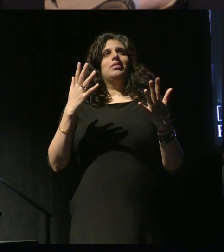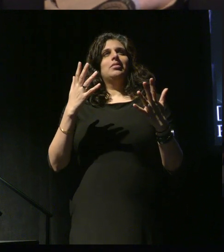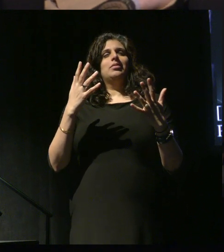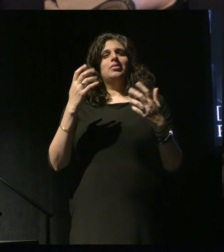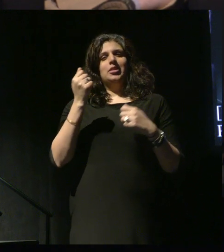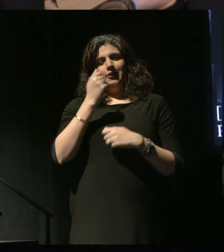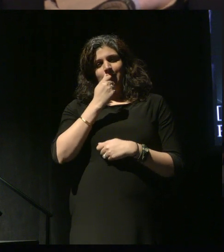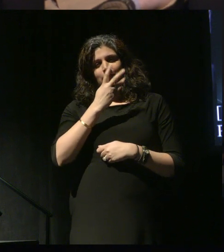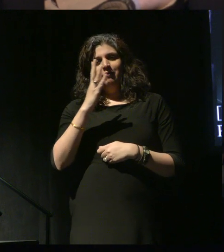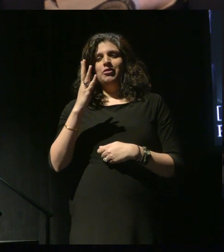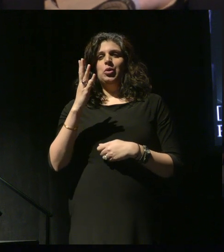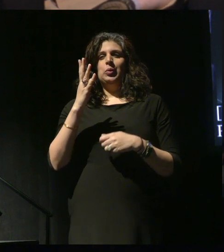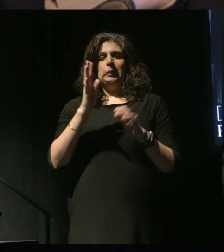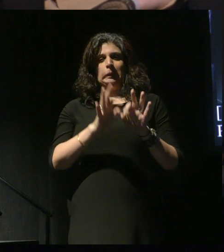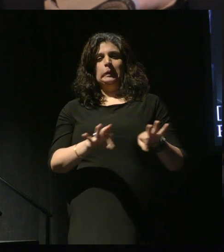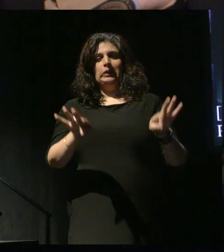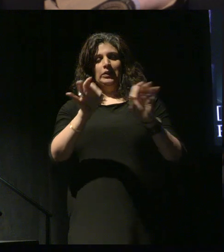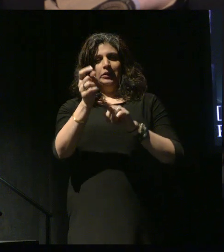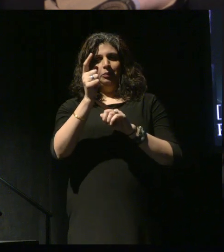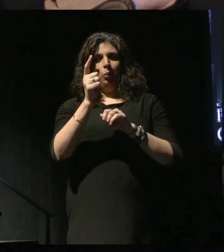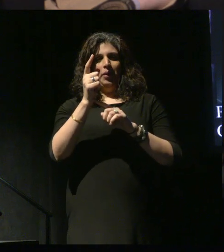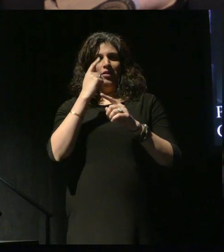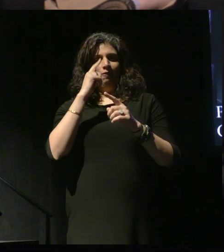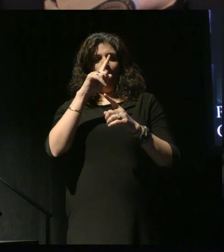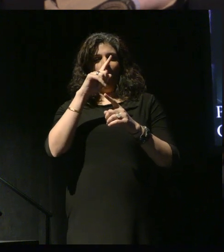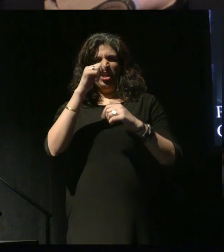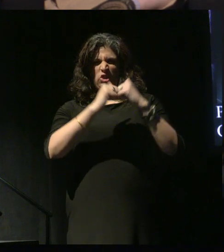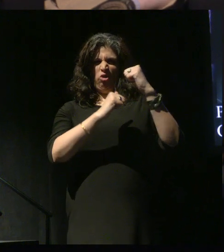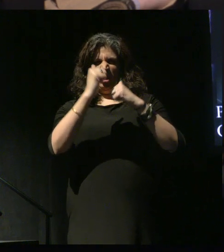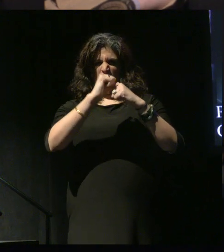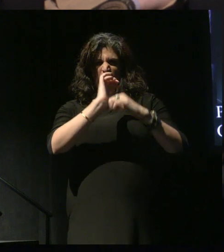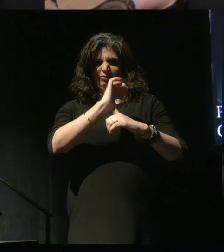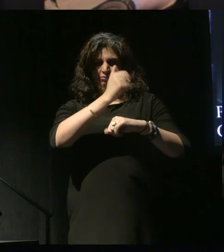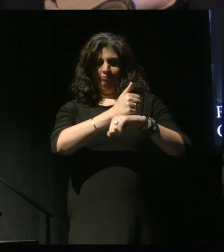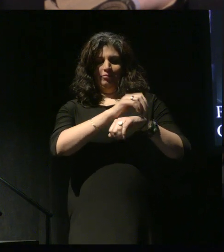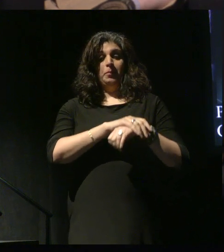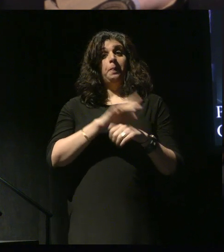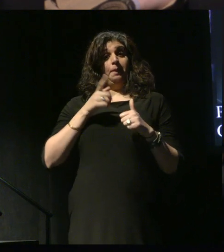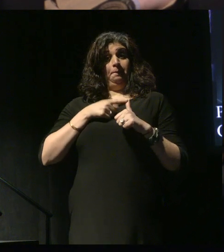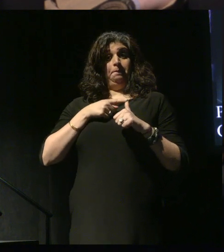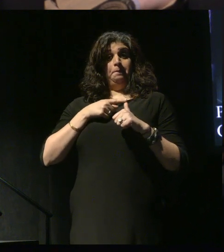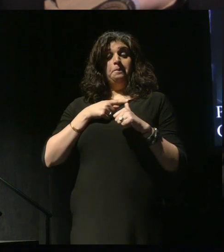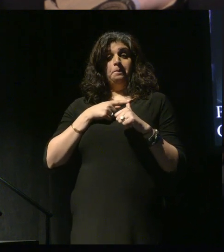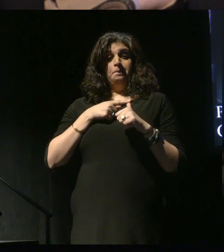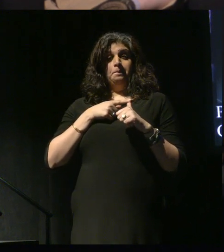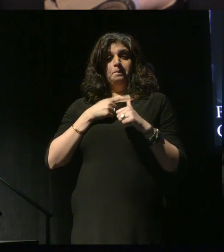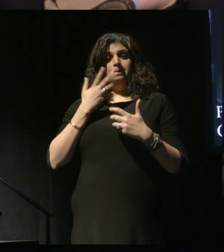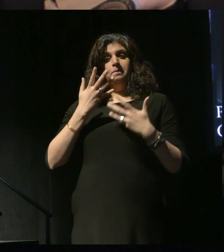of key moments structurally for this book. First of all, I probably wrote like five